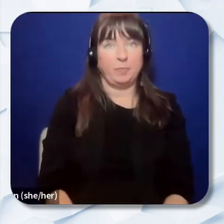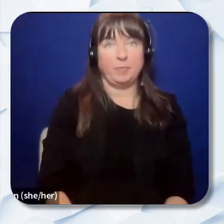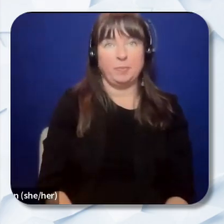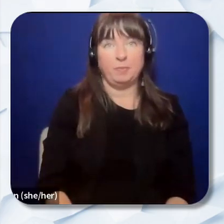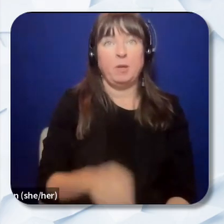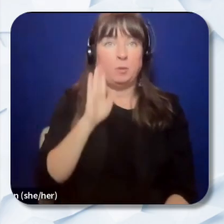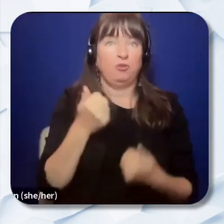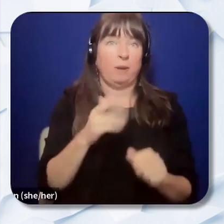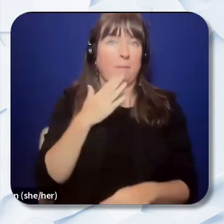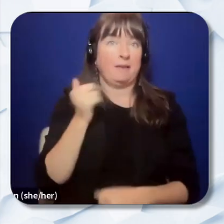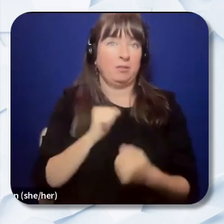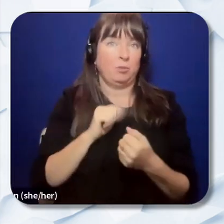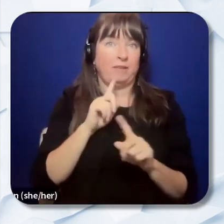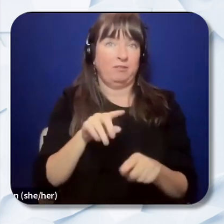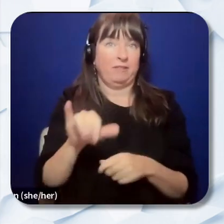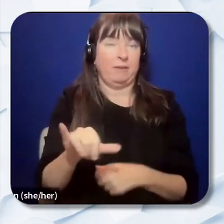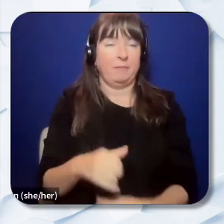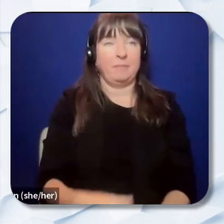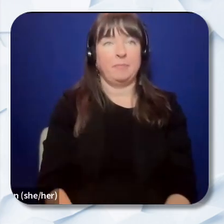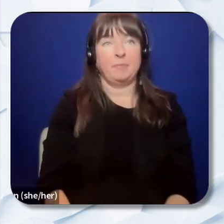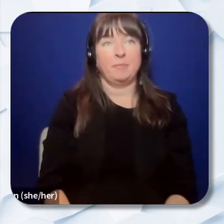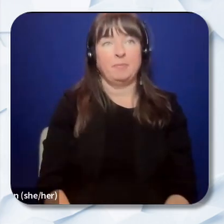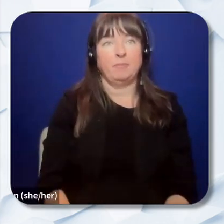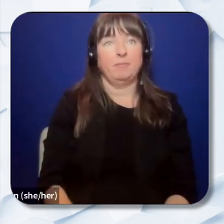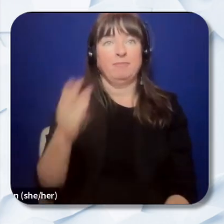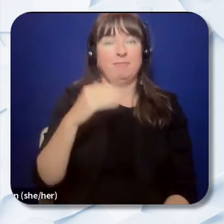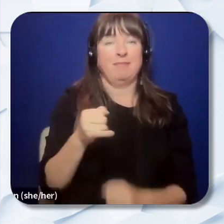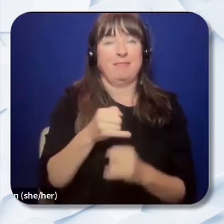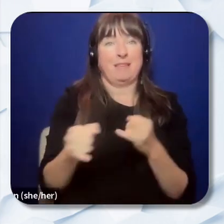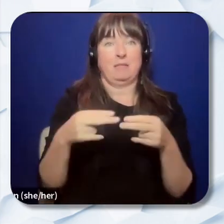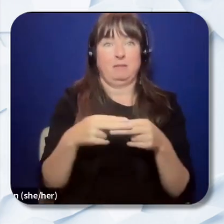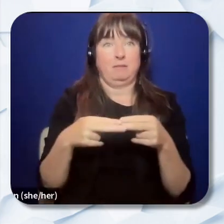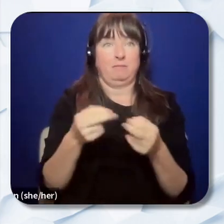to address them. Lastly we will have the slide deck available for those who would like a copy